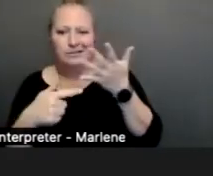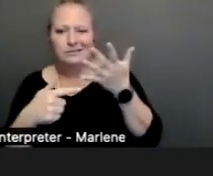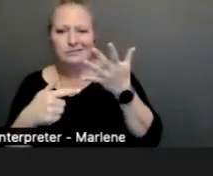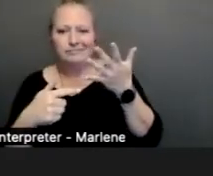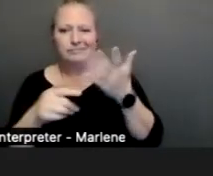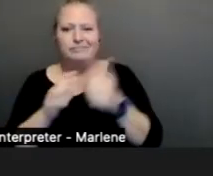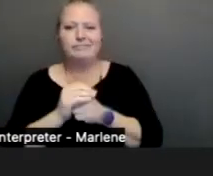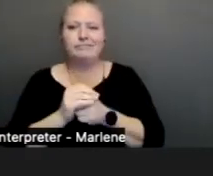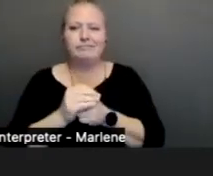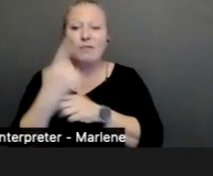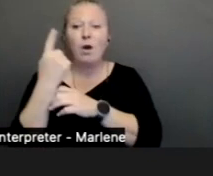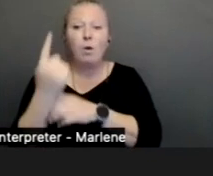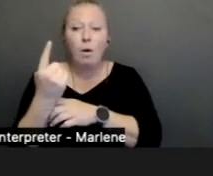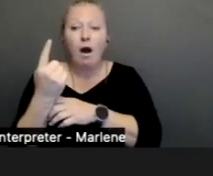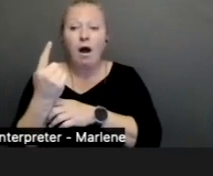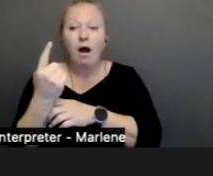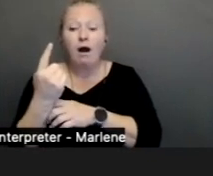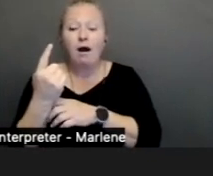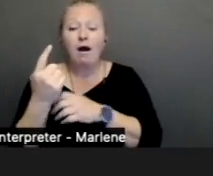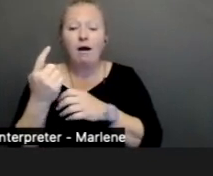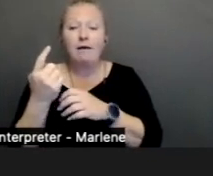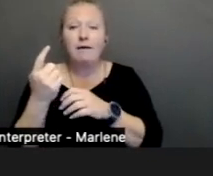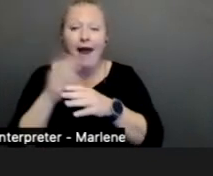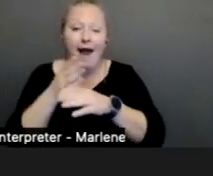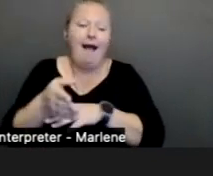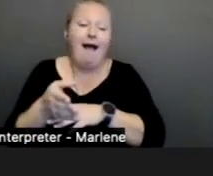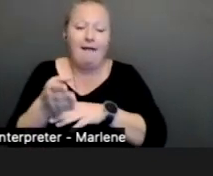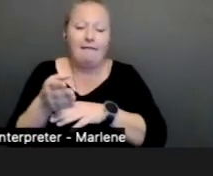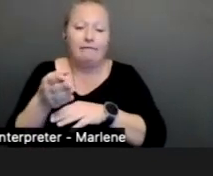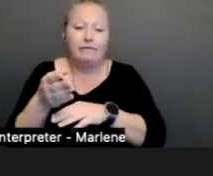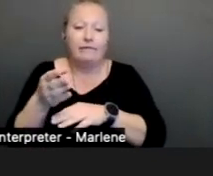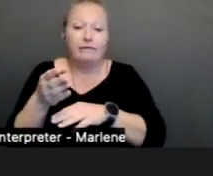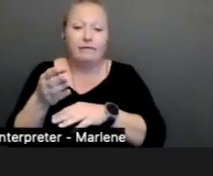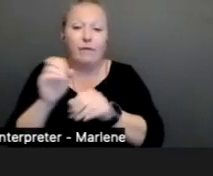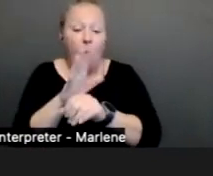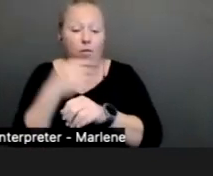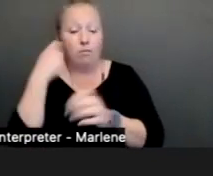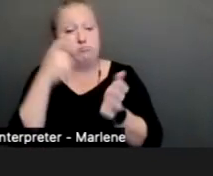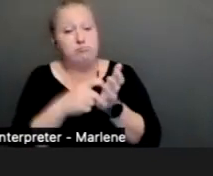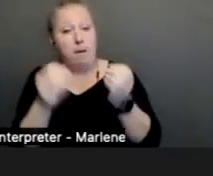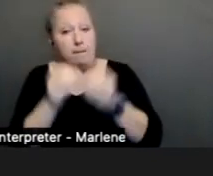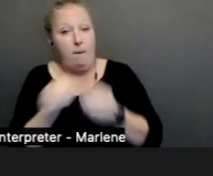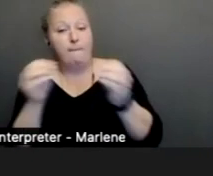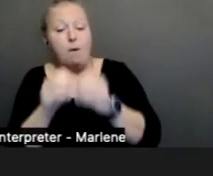One thing that's that's come afterwards that we're starting to see, more and more, both